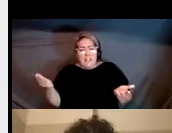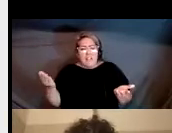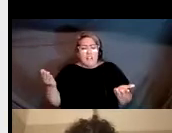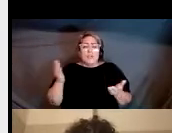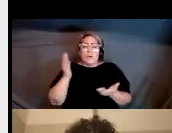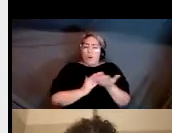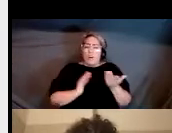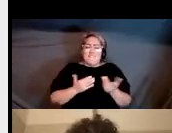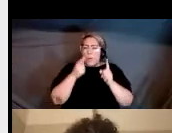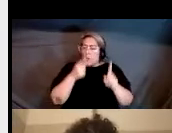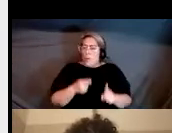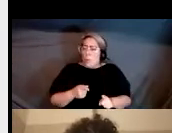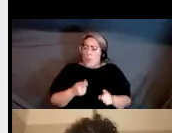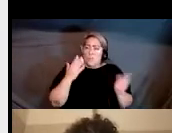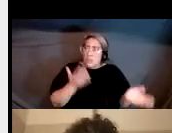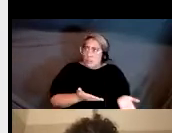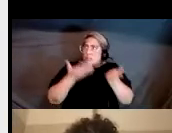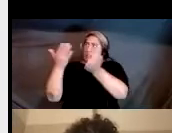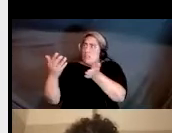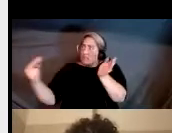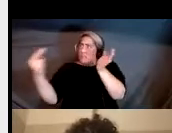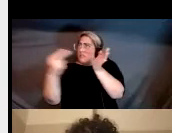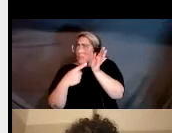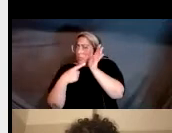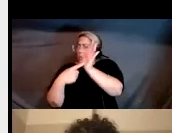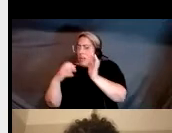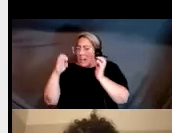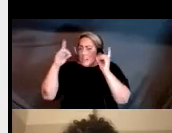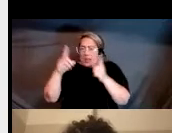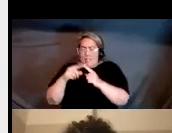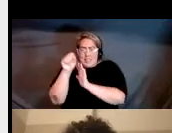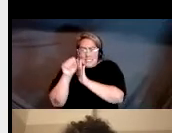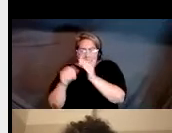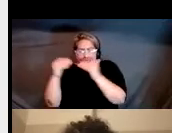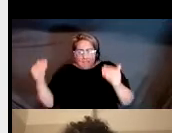to overcome that. And in addition